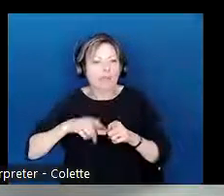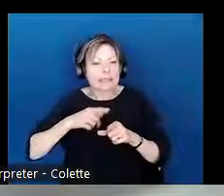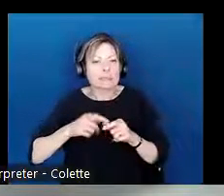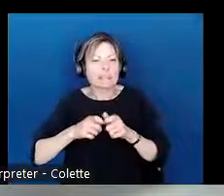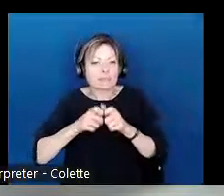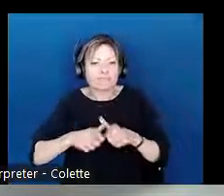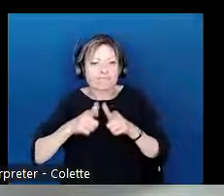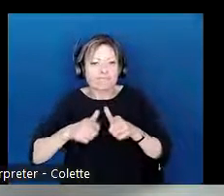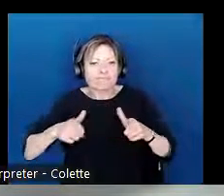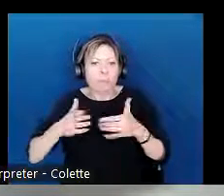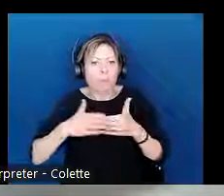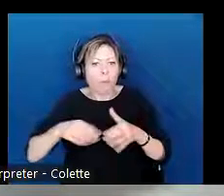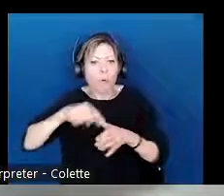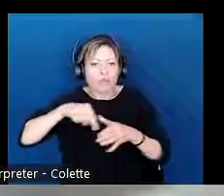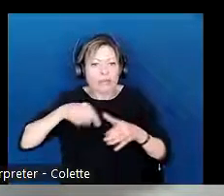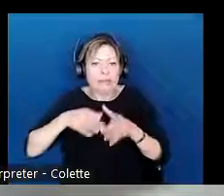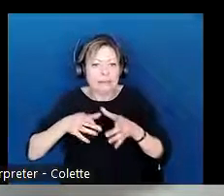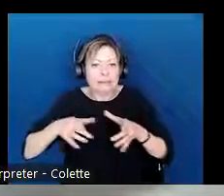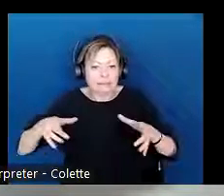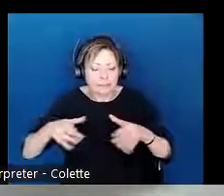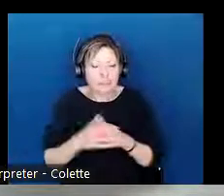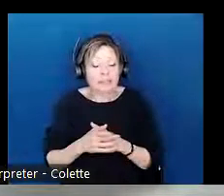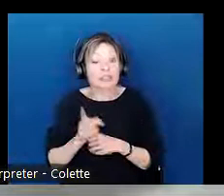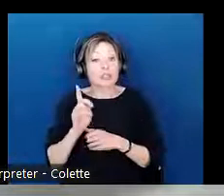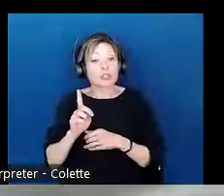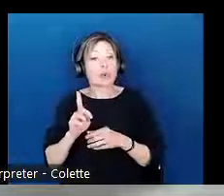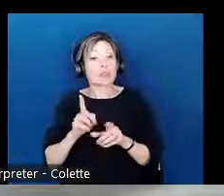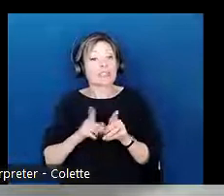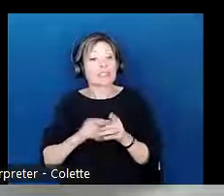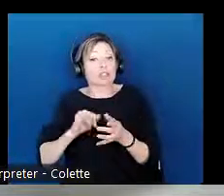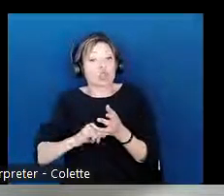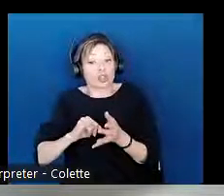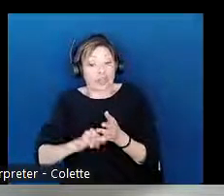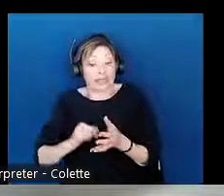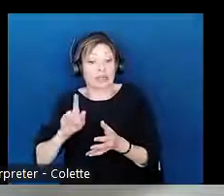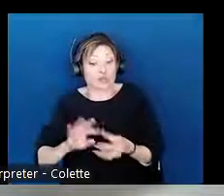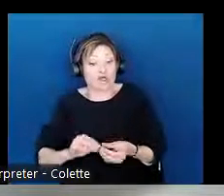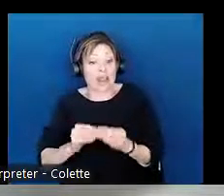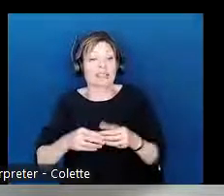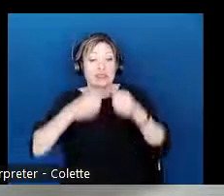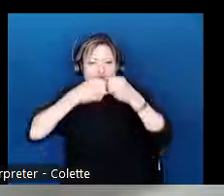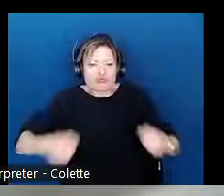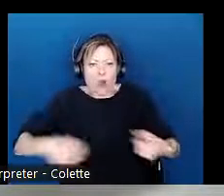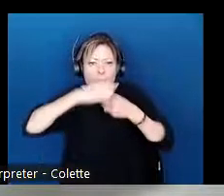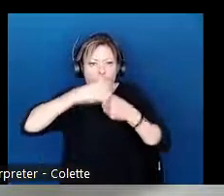um so she's just created these tripods and these acrylic um pieces attached to them